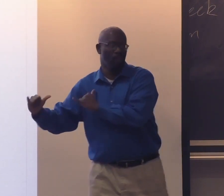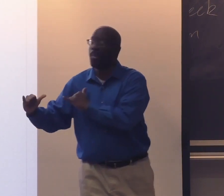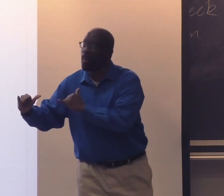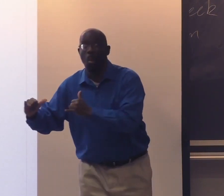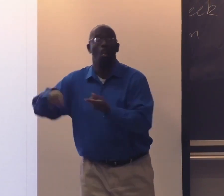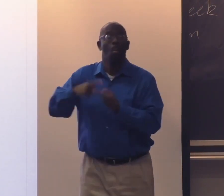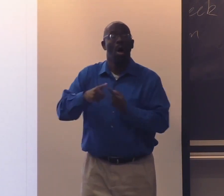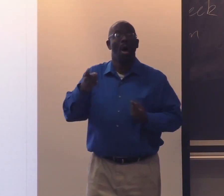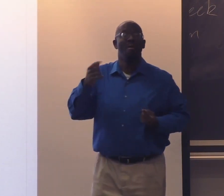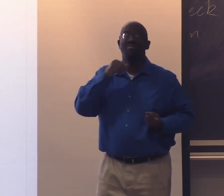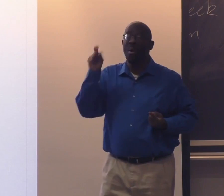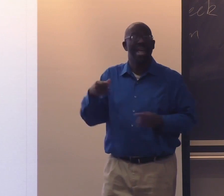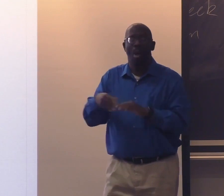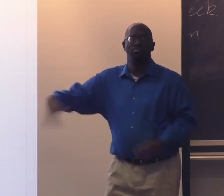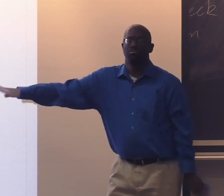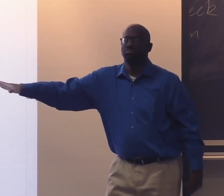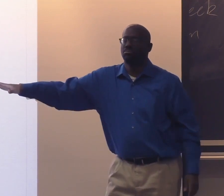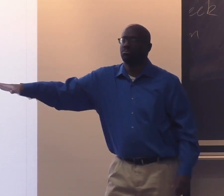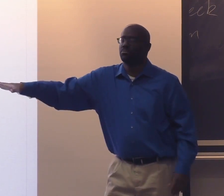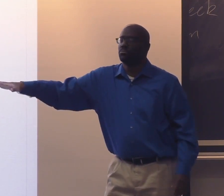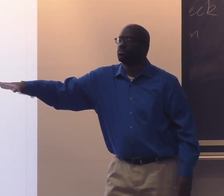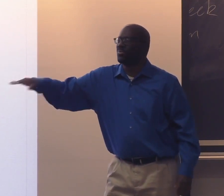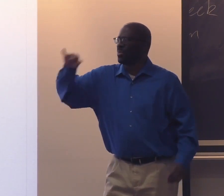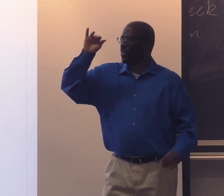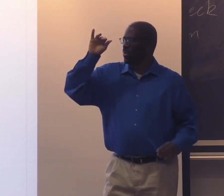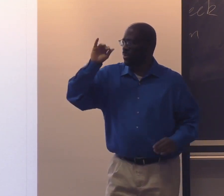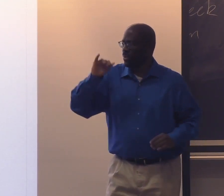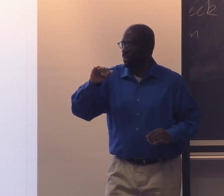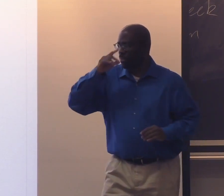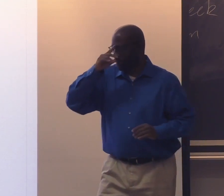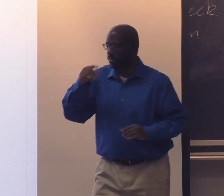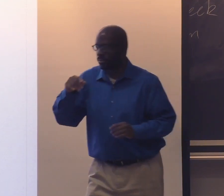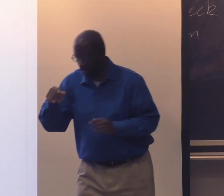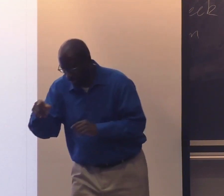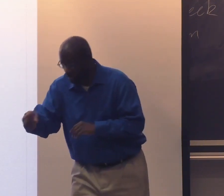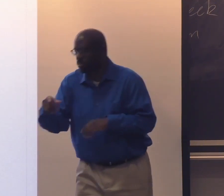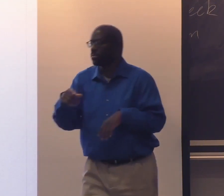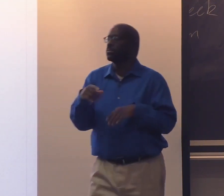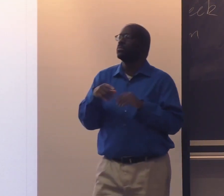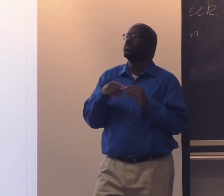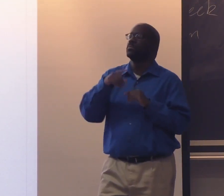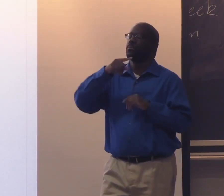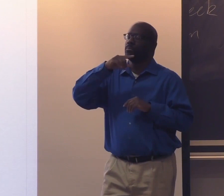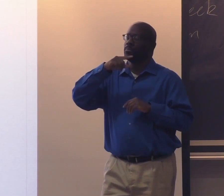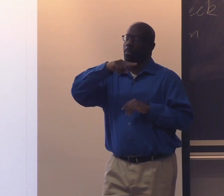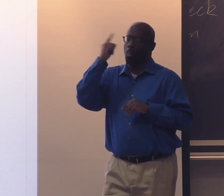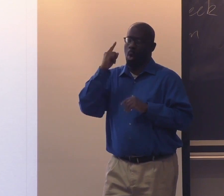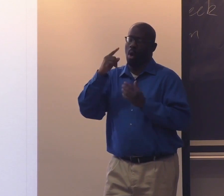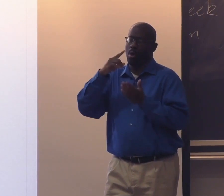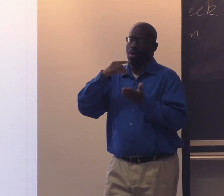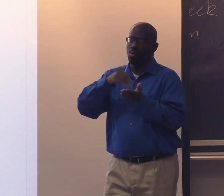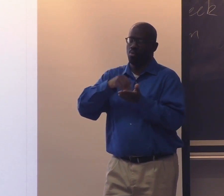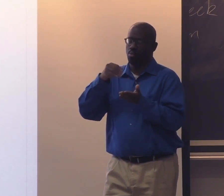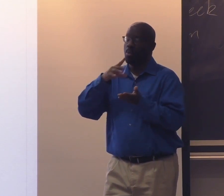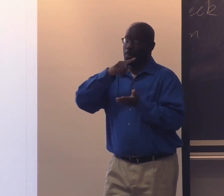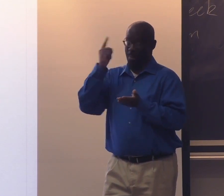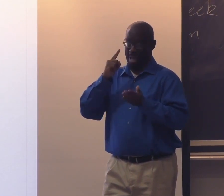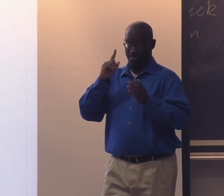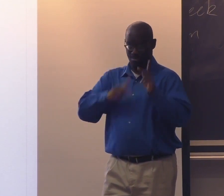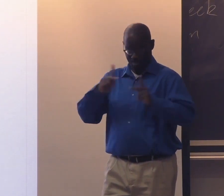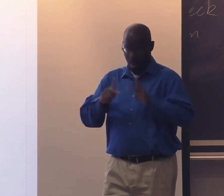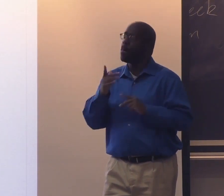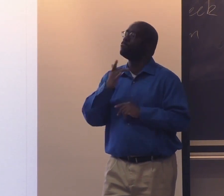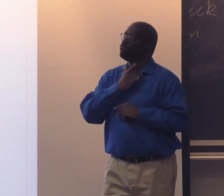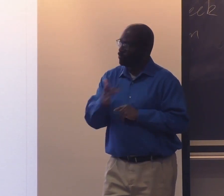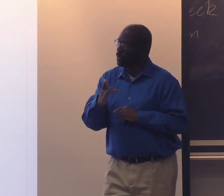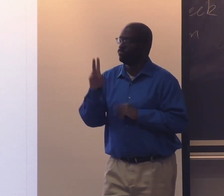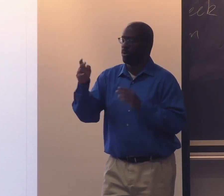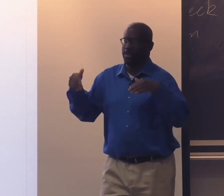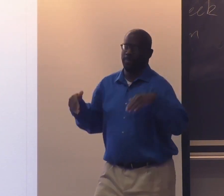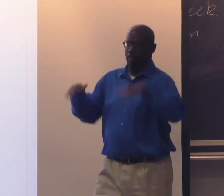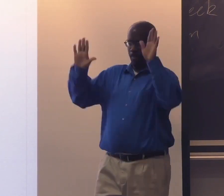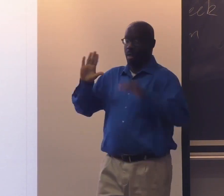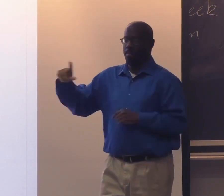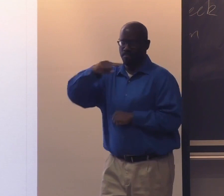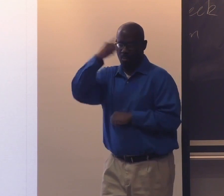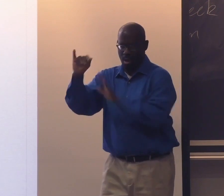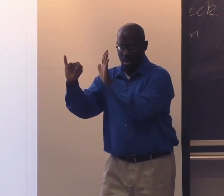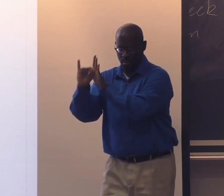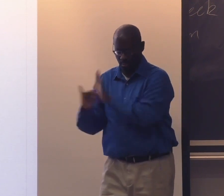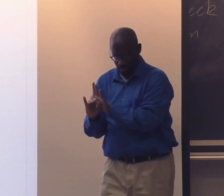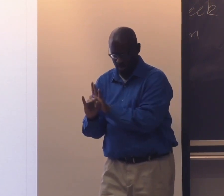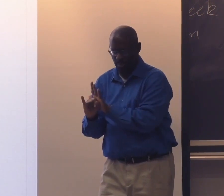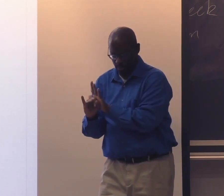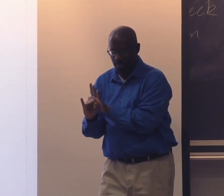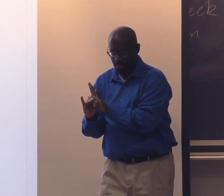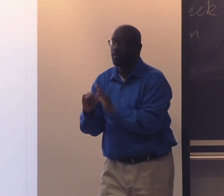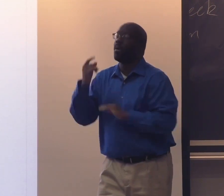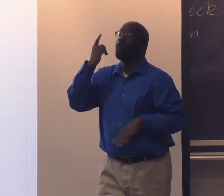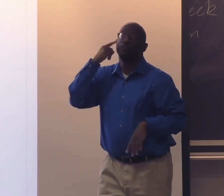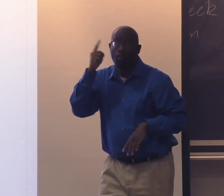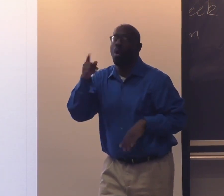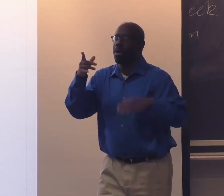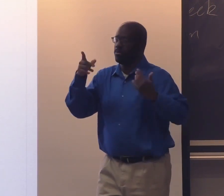And so Black people tend to give up their Black identity